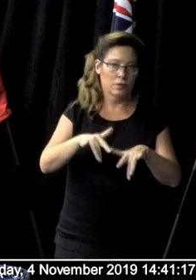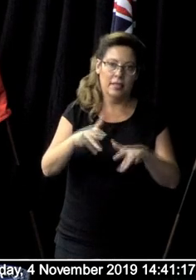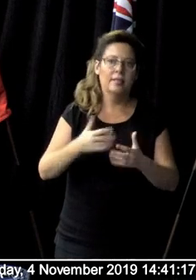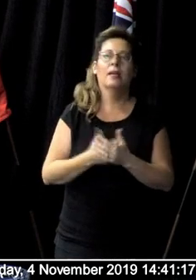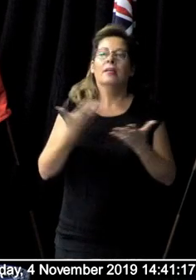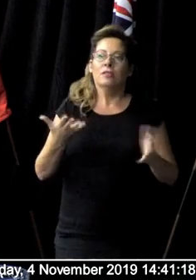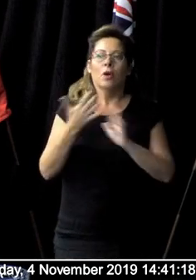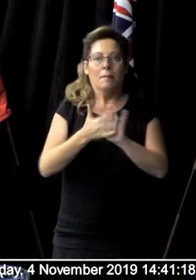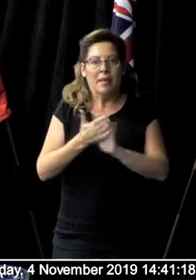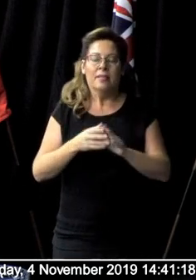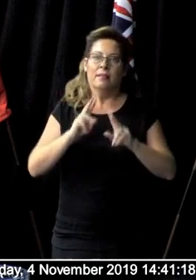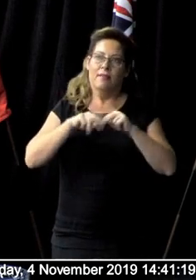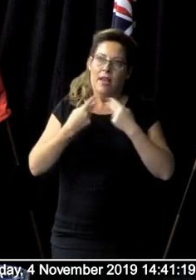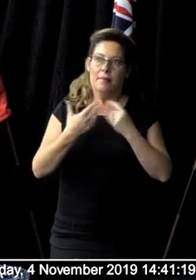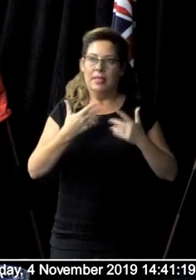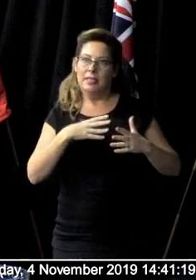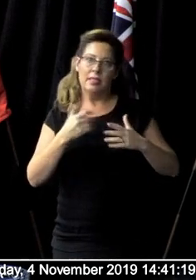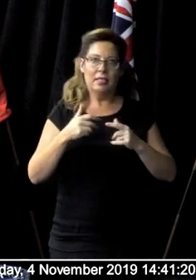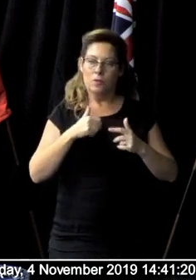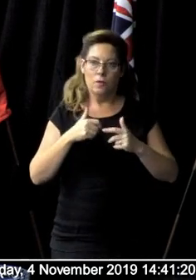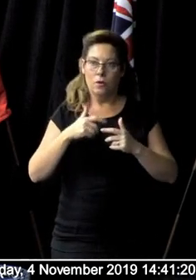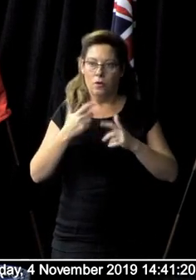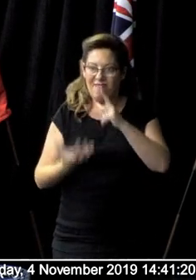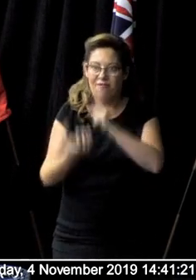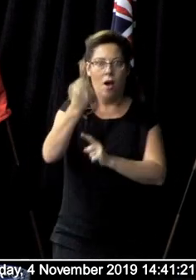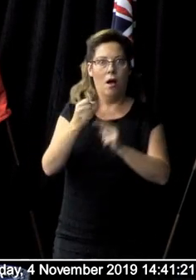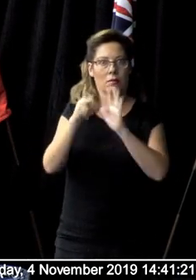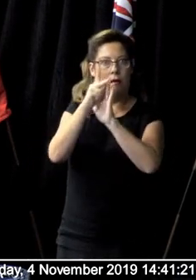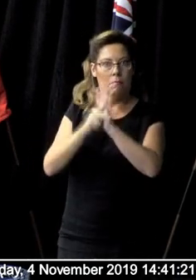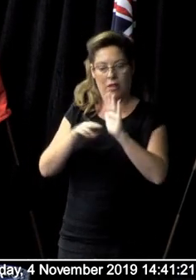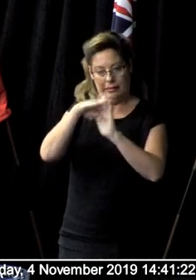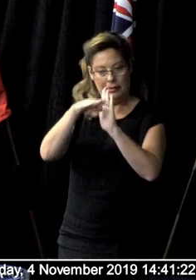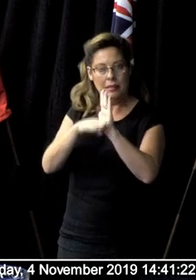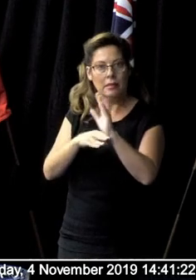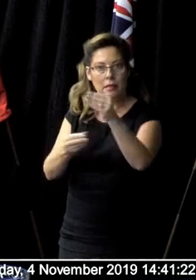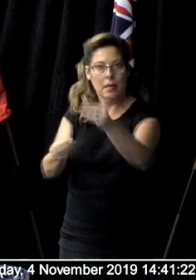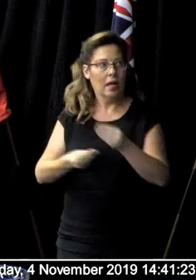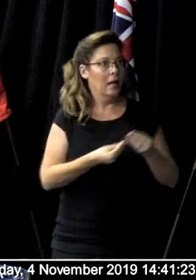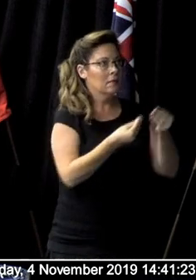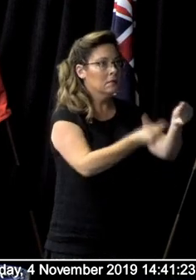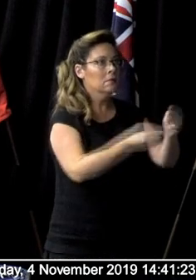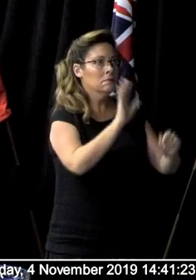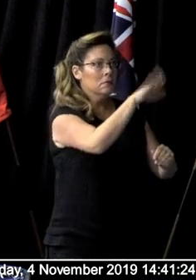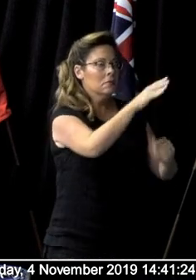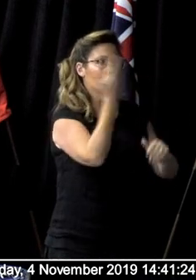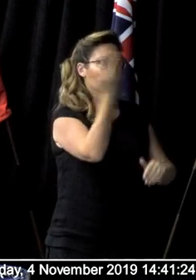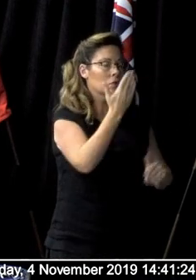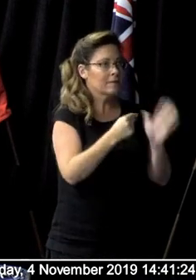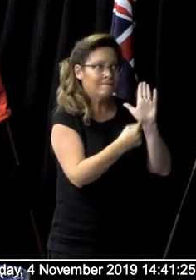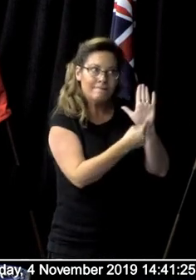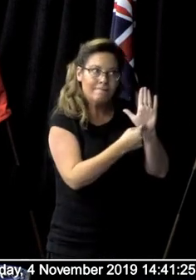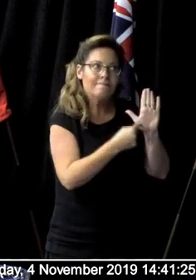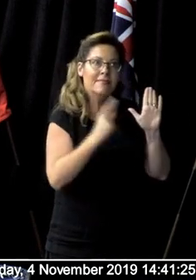school armed with the policy rather than the first – yes, the first response from